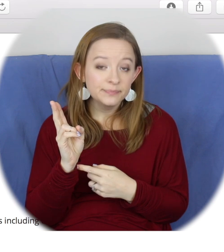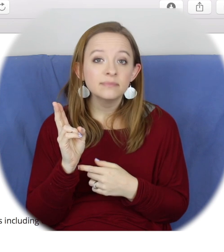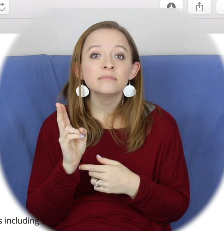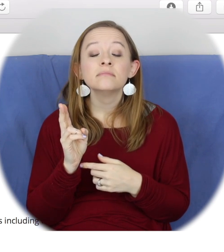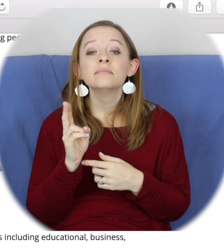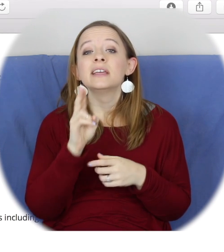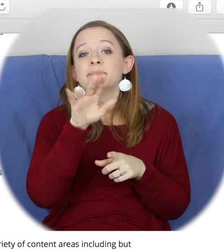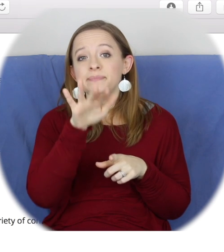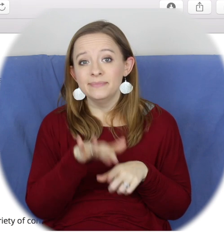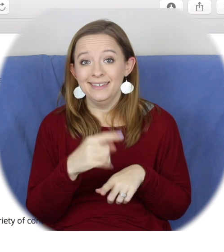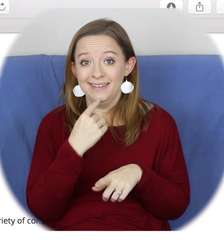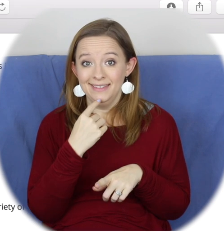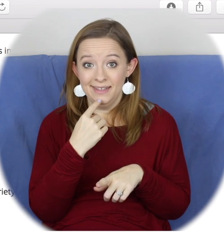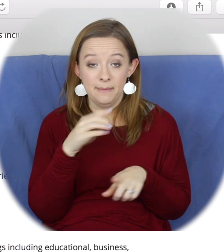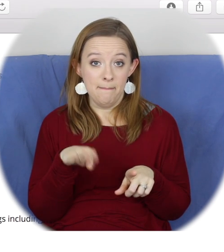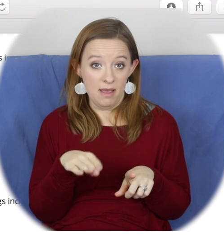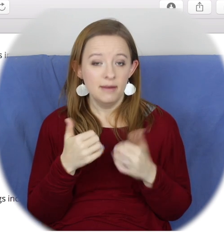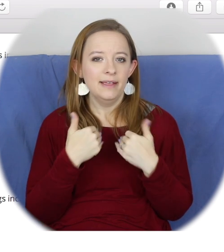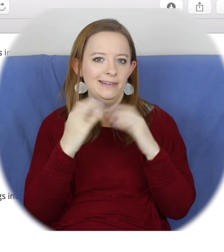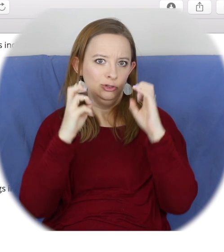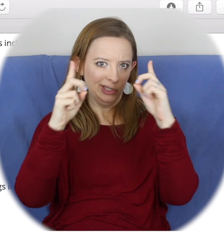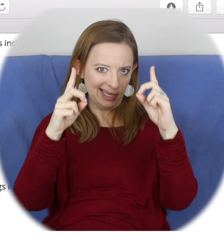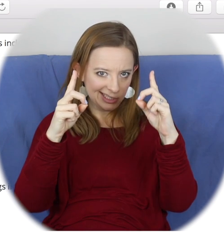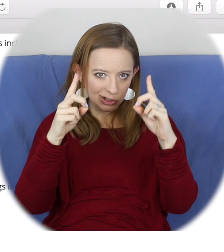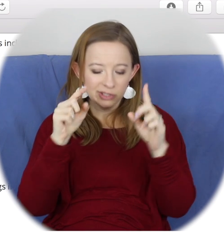Then like I said, at the bottom I have my education.